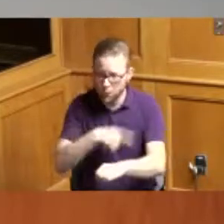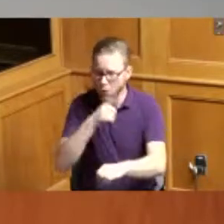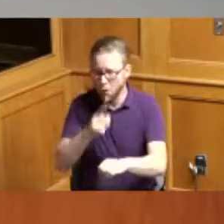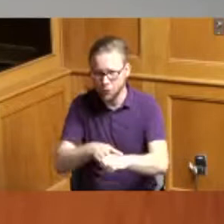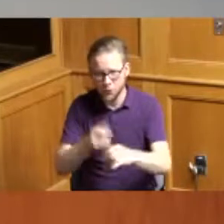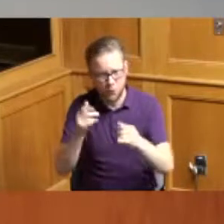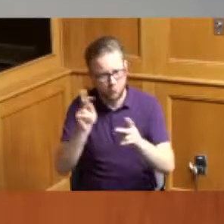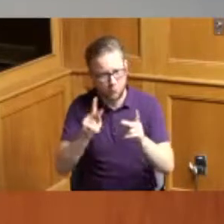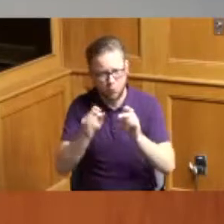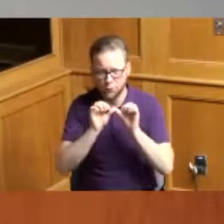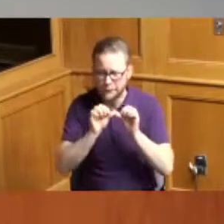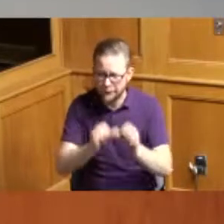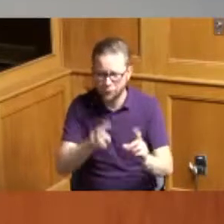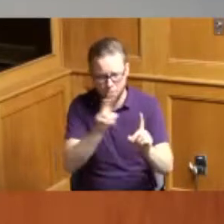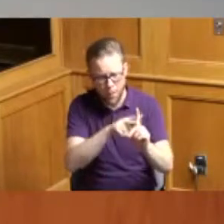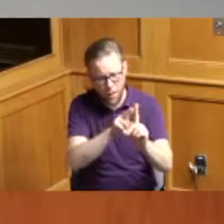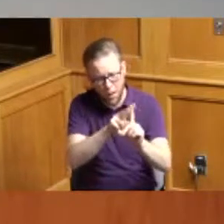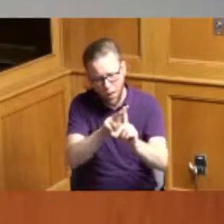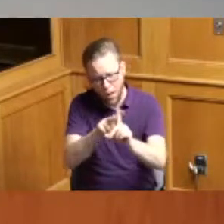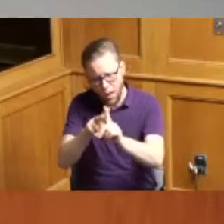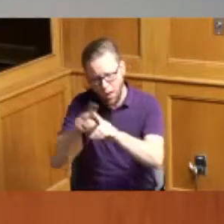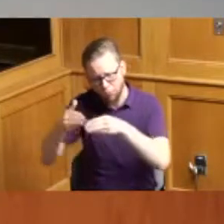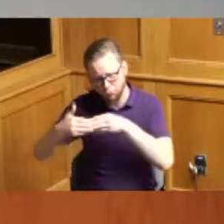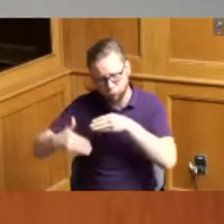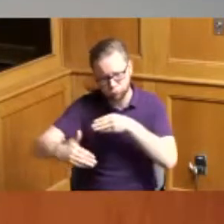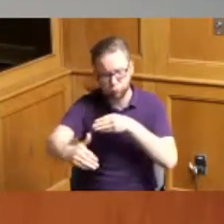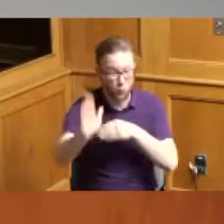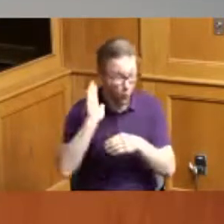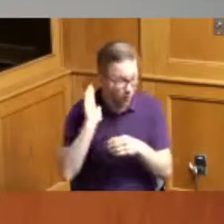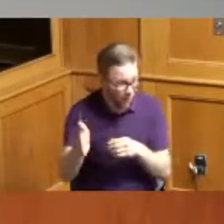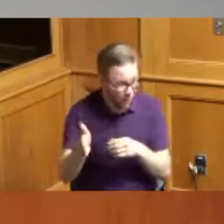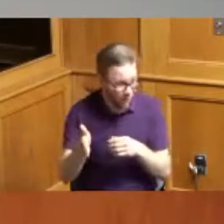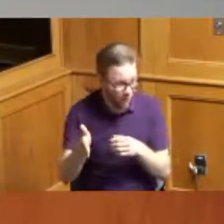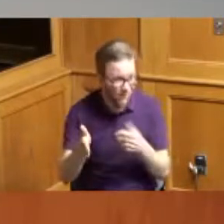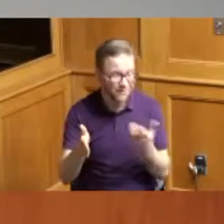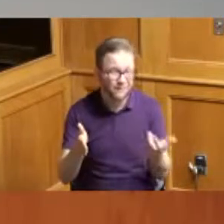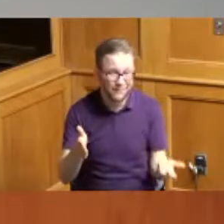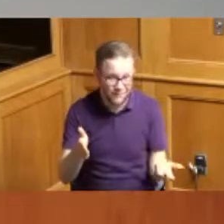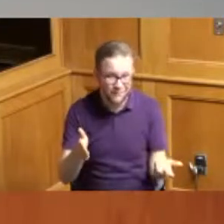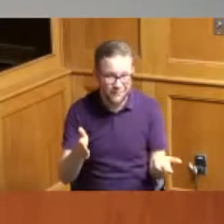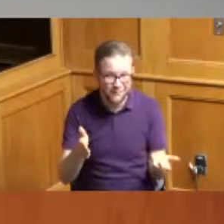for folks related to coming out of Covid here I know that we're not out potentially coming